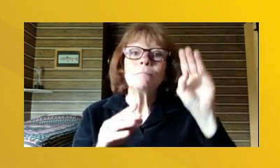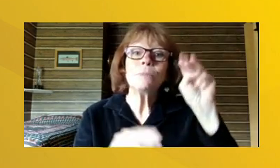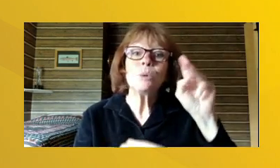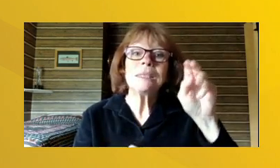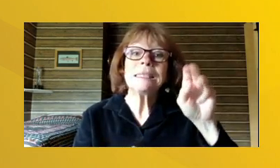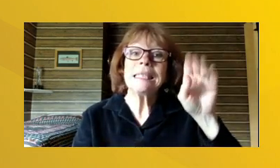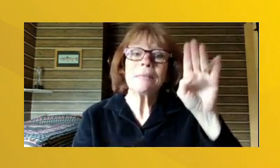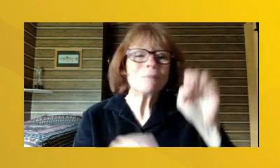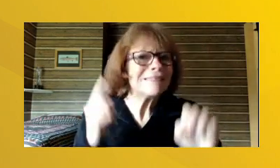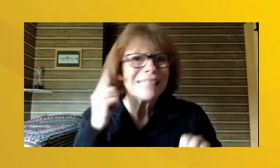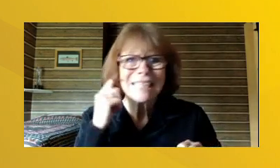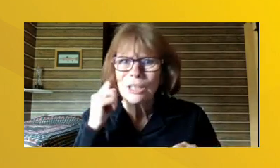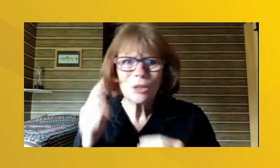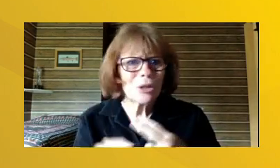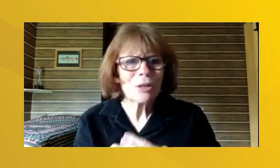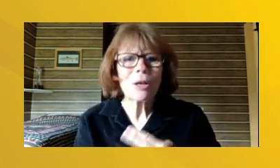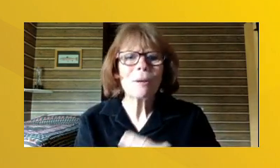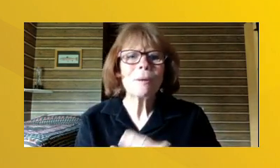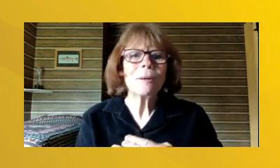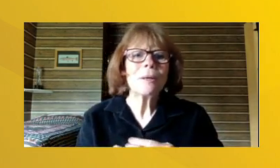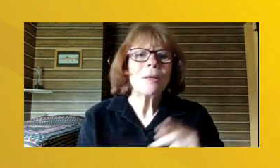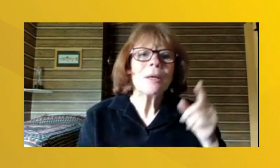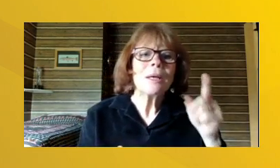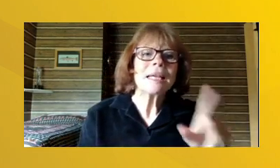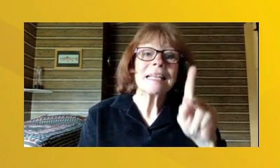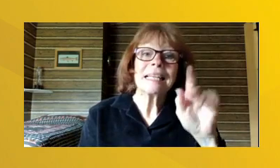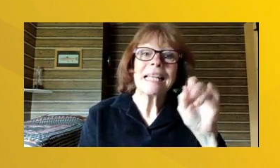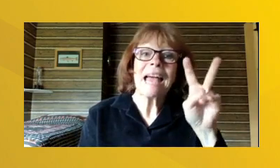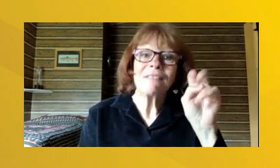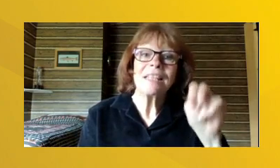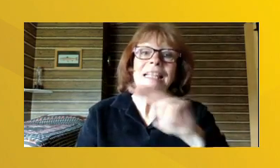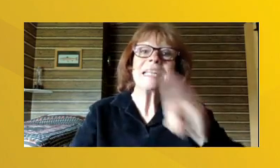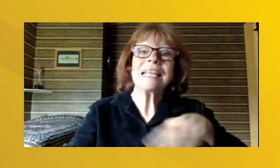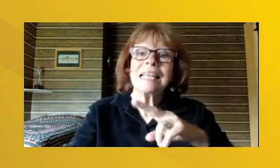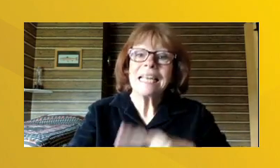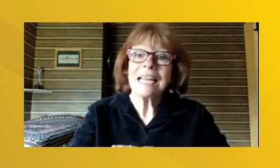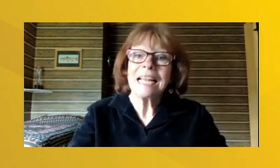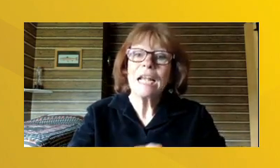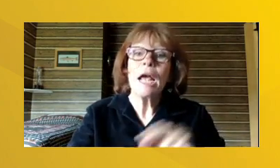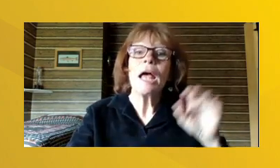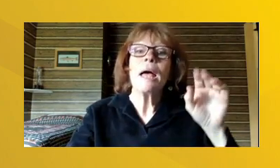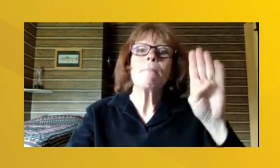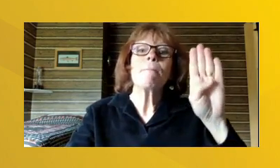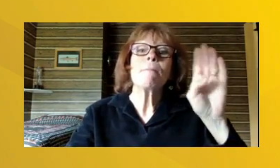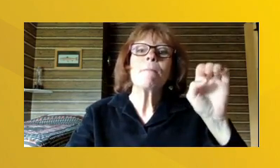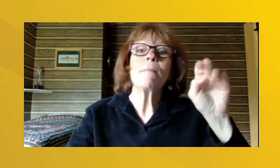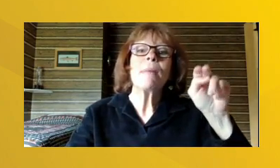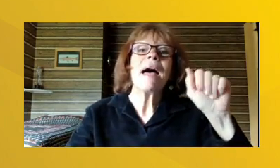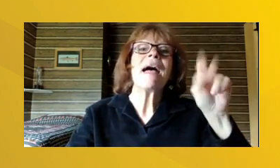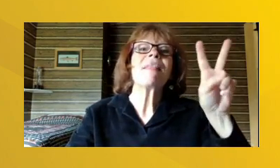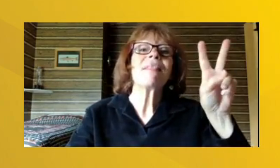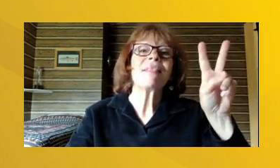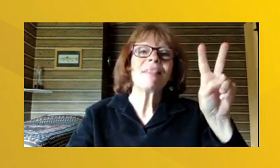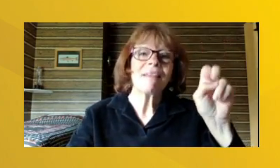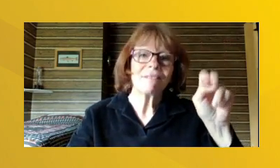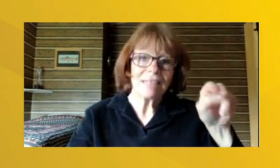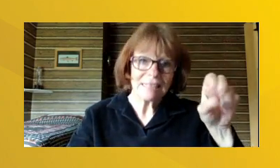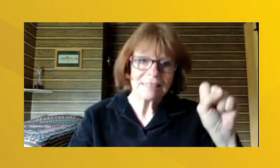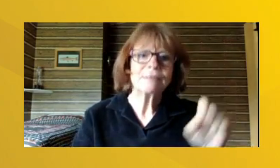Also, my friend, Beth Evans, from the National Portrait Gallery. Oh. Hi, Beth. And Rachel Hutchison.